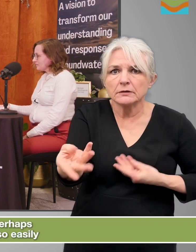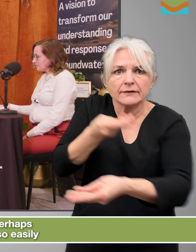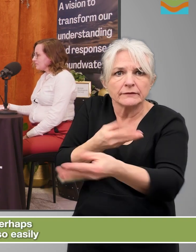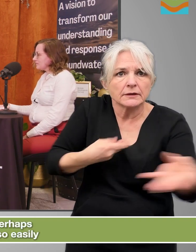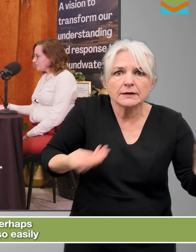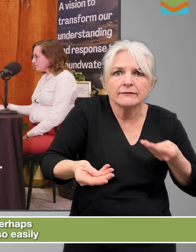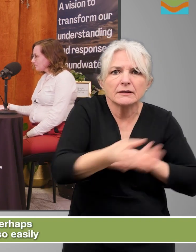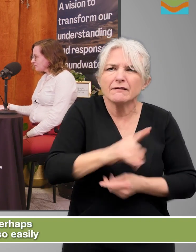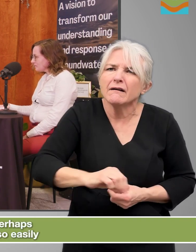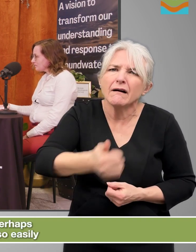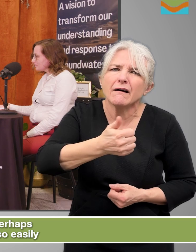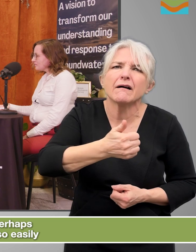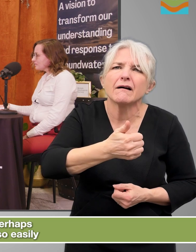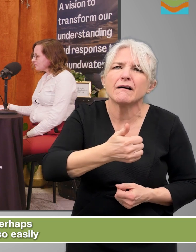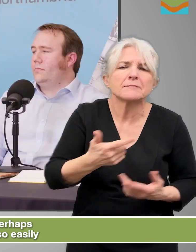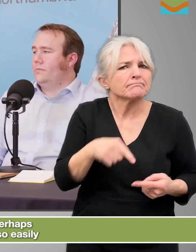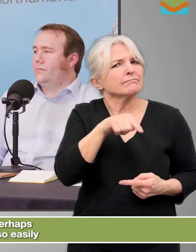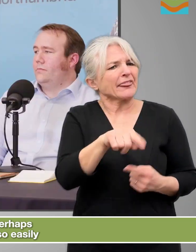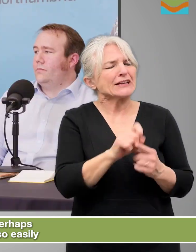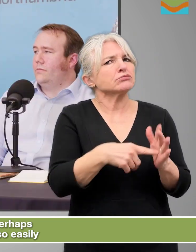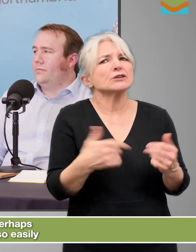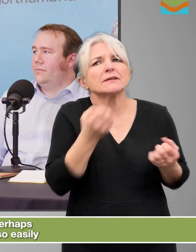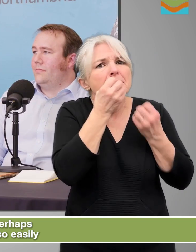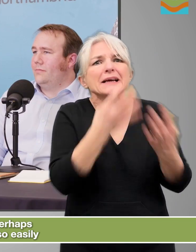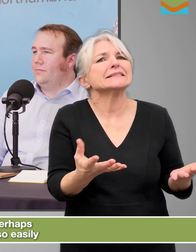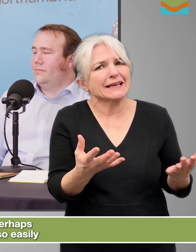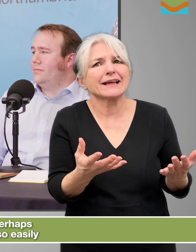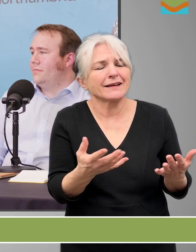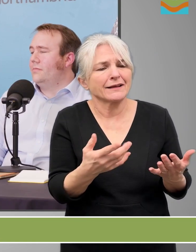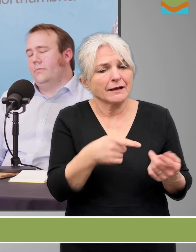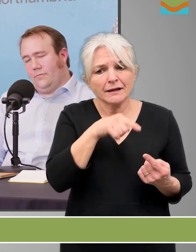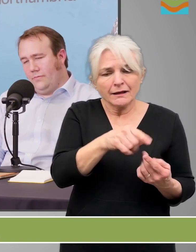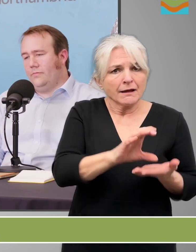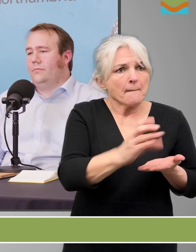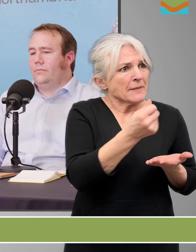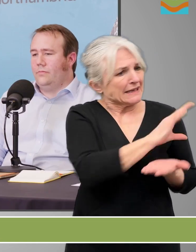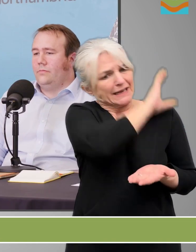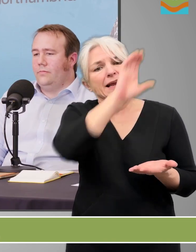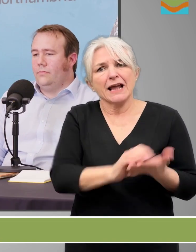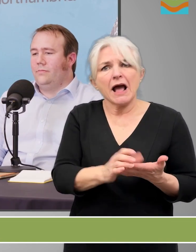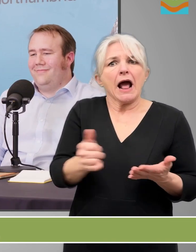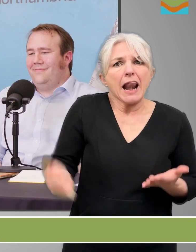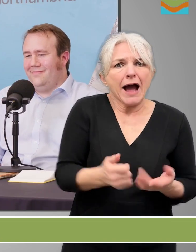it's given us the opportunity perhaps we wouldn't have able to do it so easily in our normal day jobs,